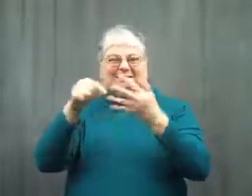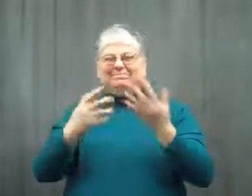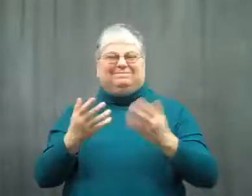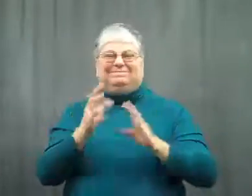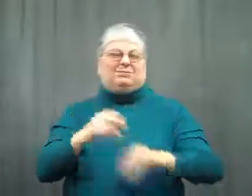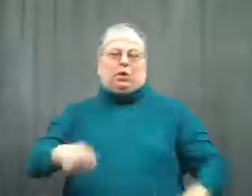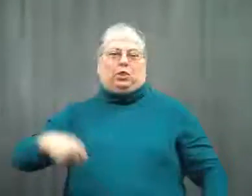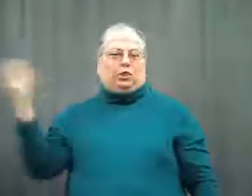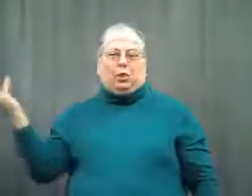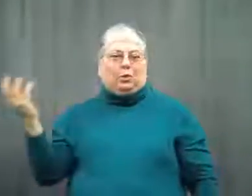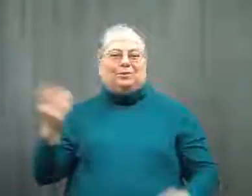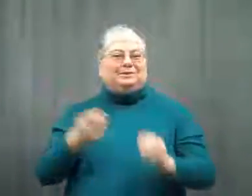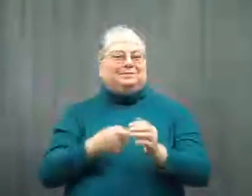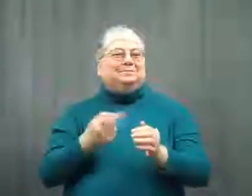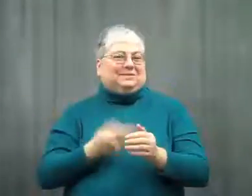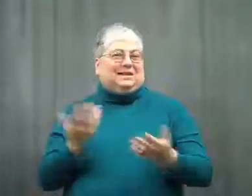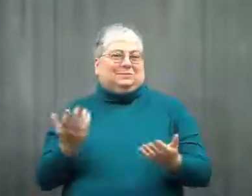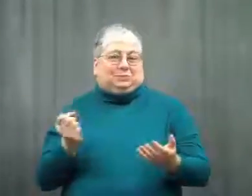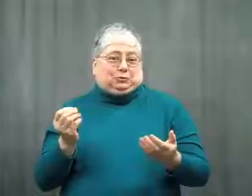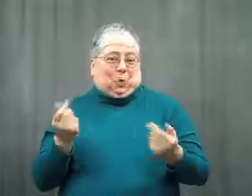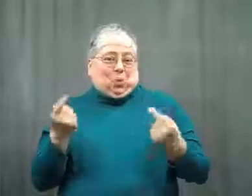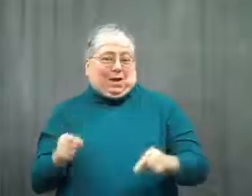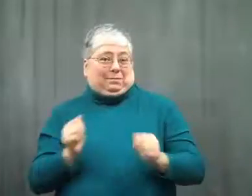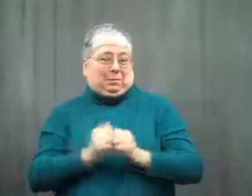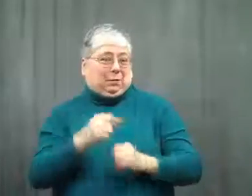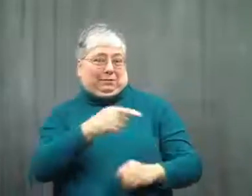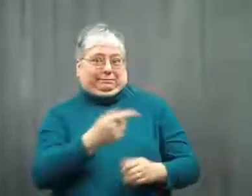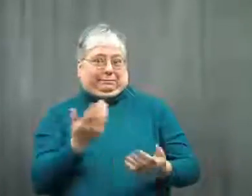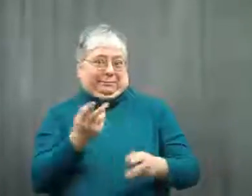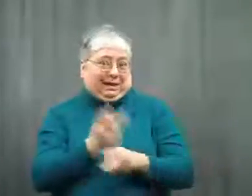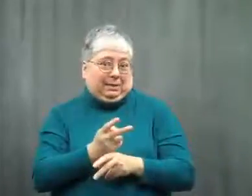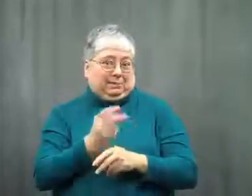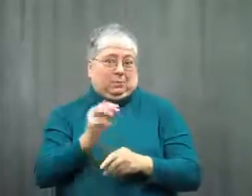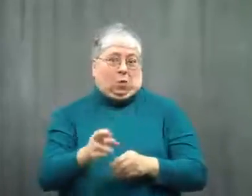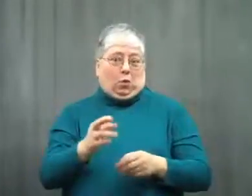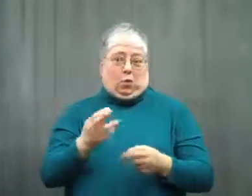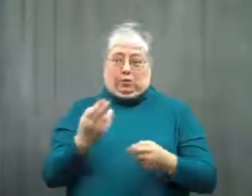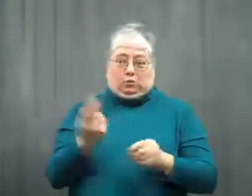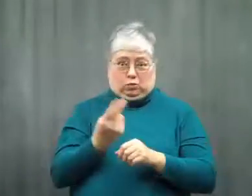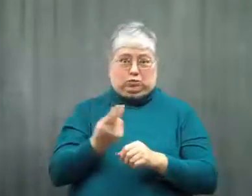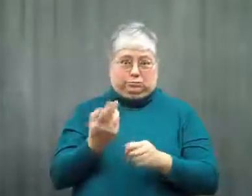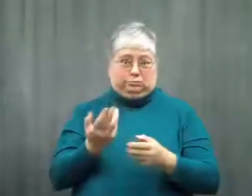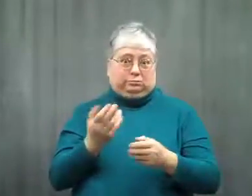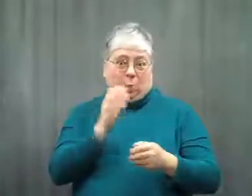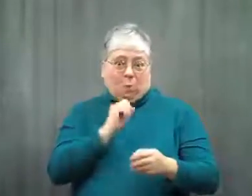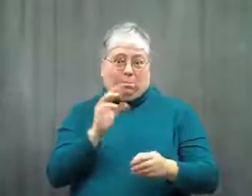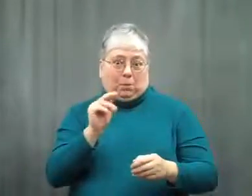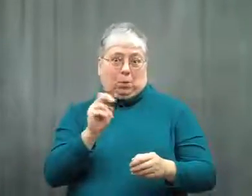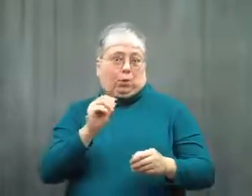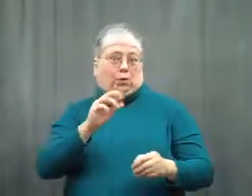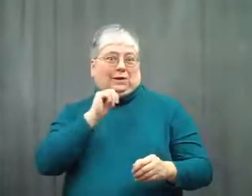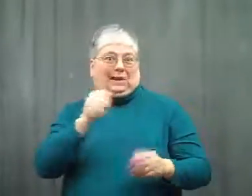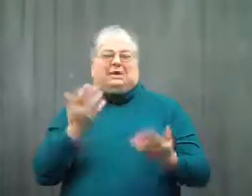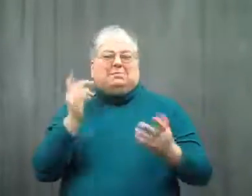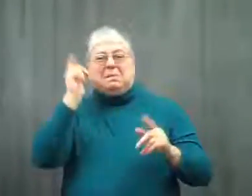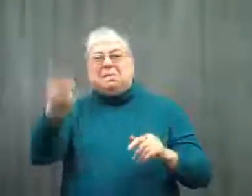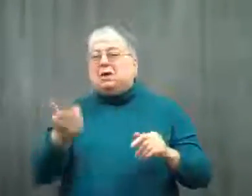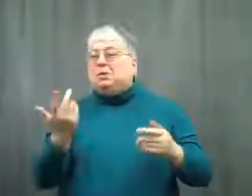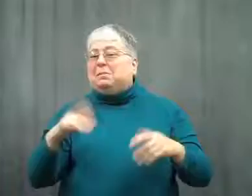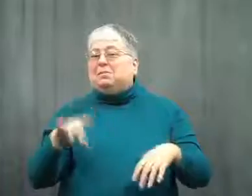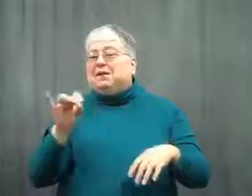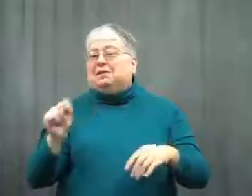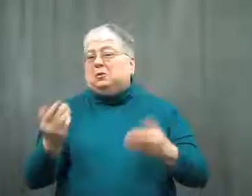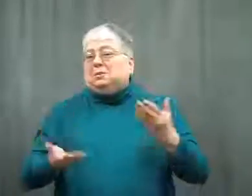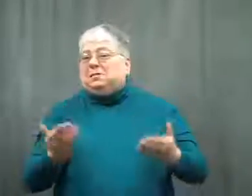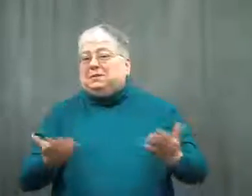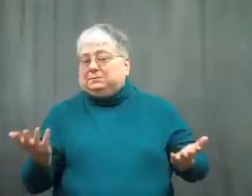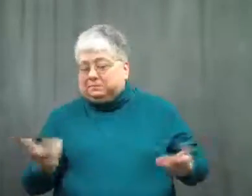so they don't use it. We may find out later if they kept the old bone or not.